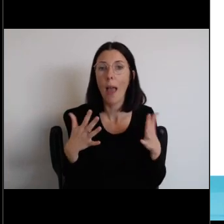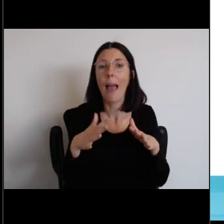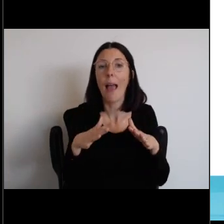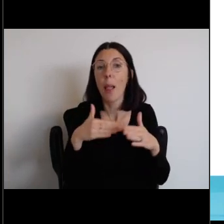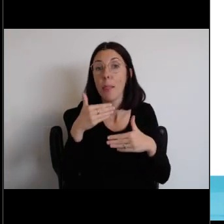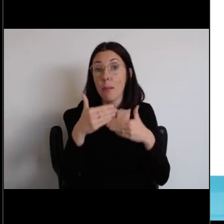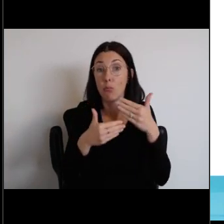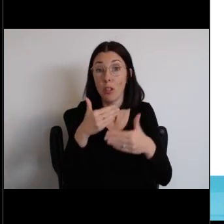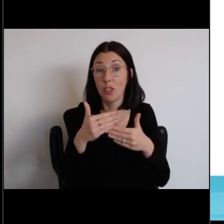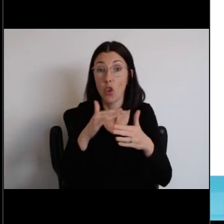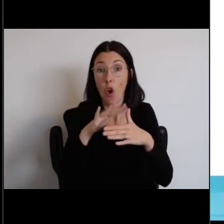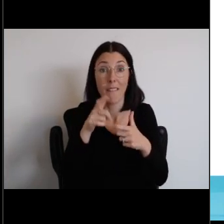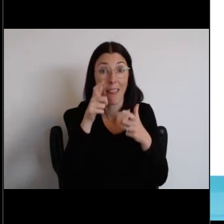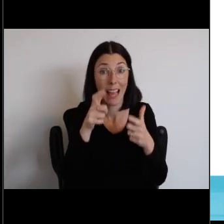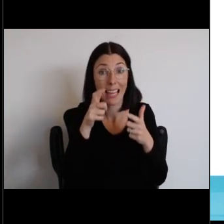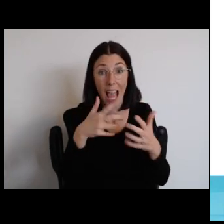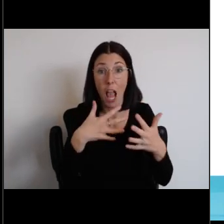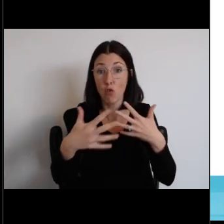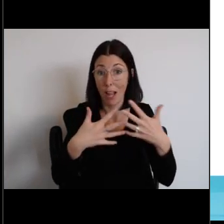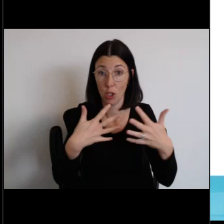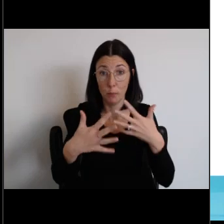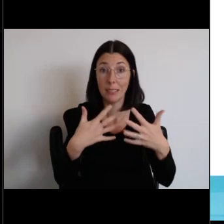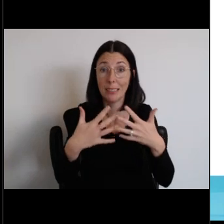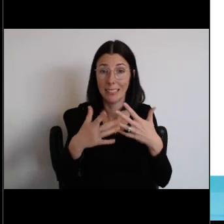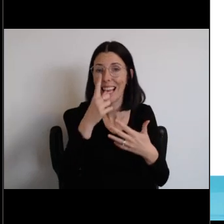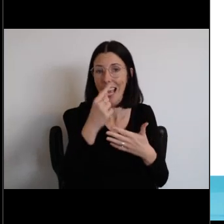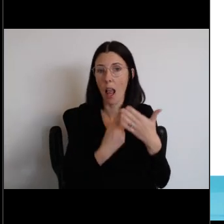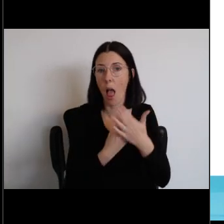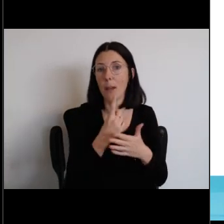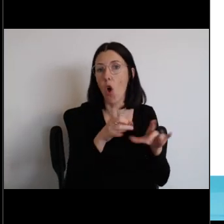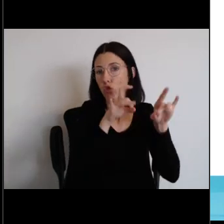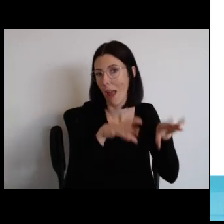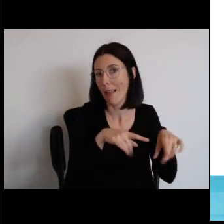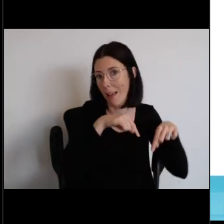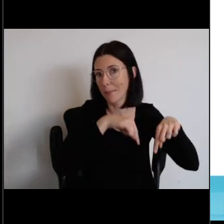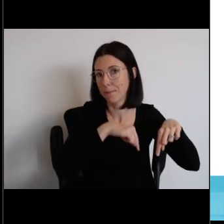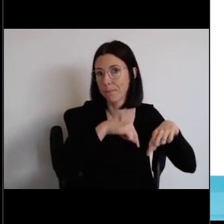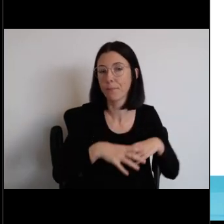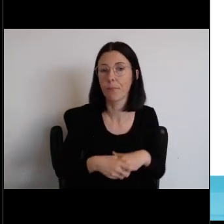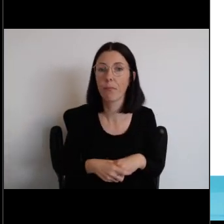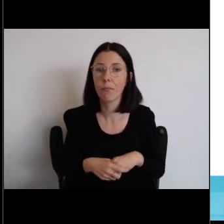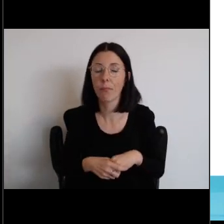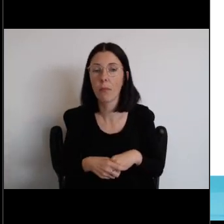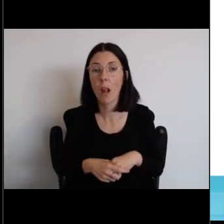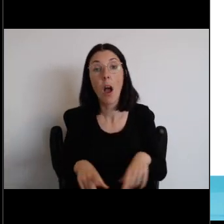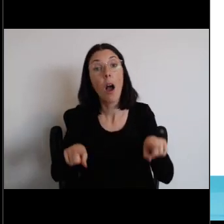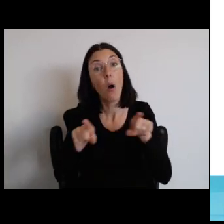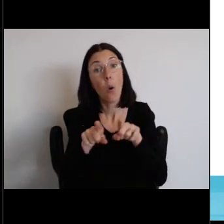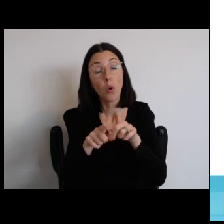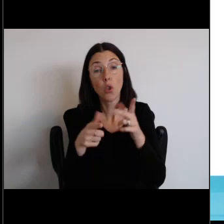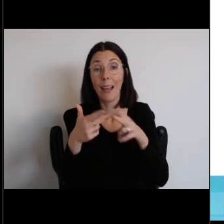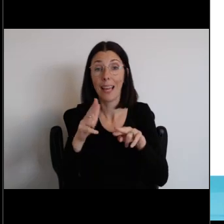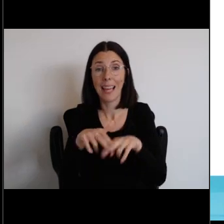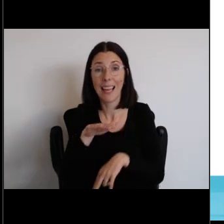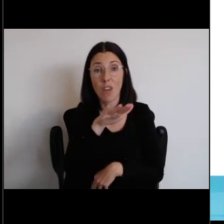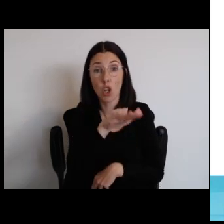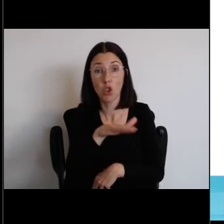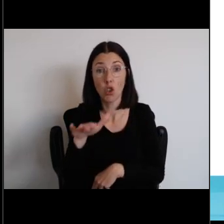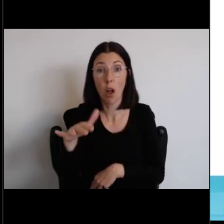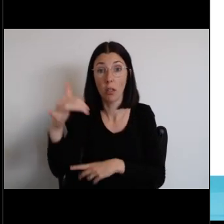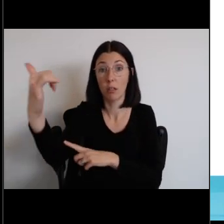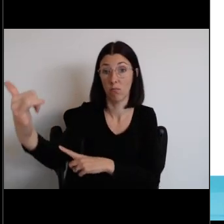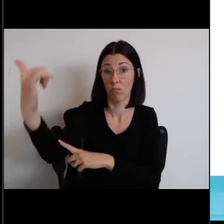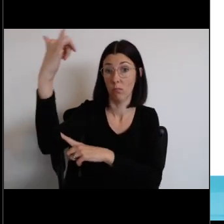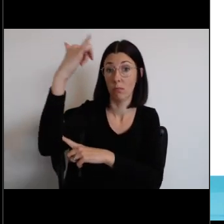take place in Australia um similarly if a child has come into Australia from another jurisdiction